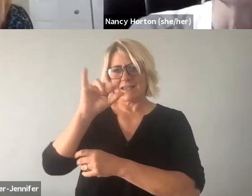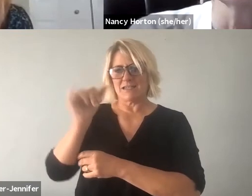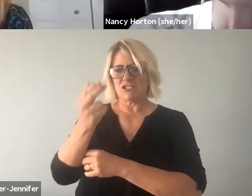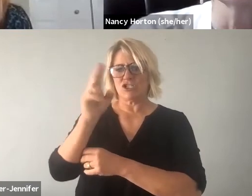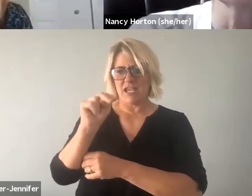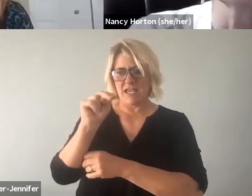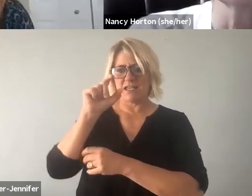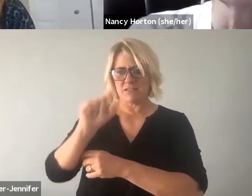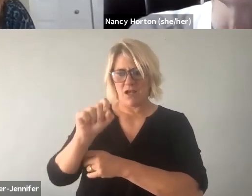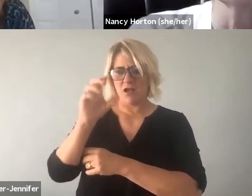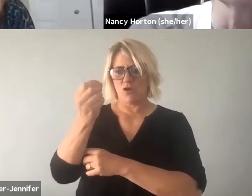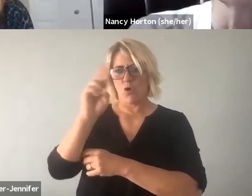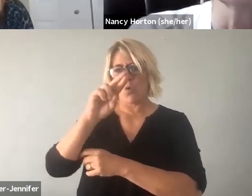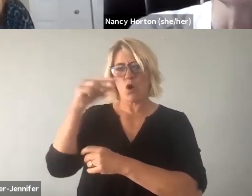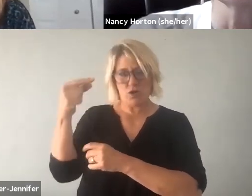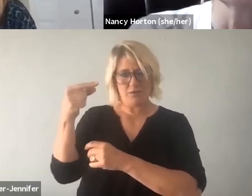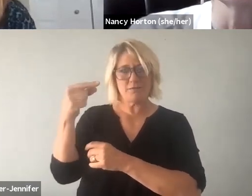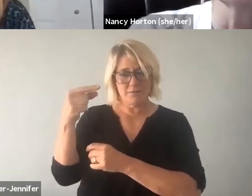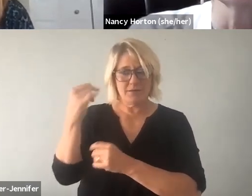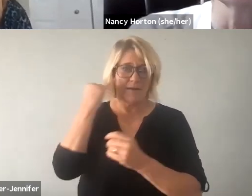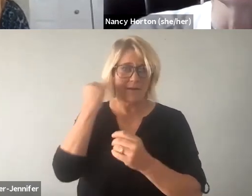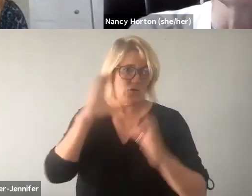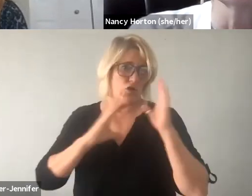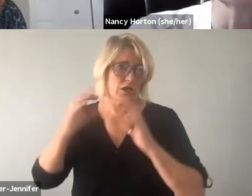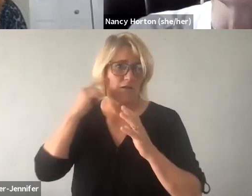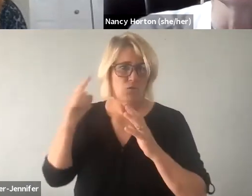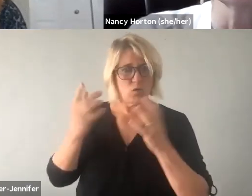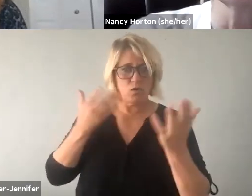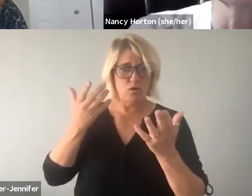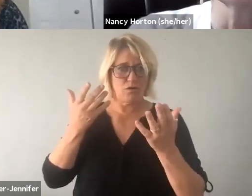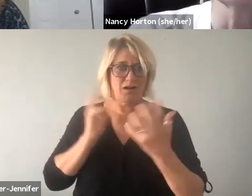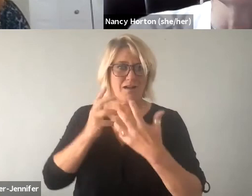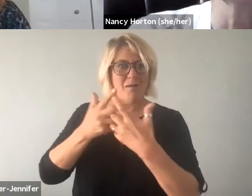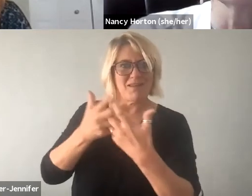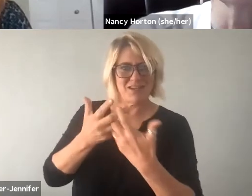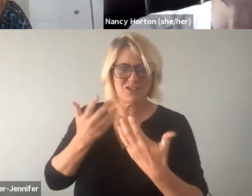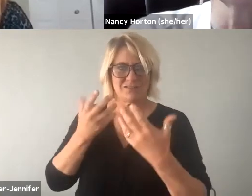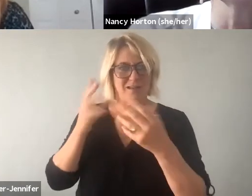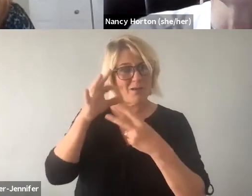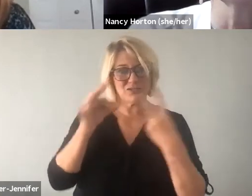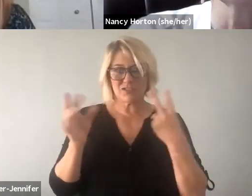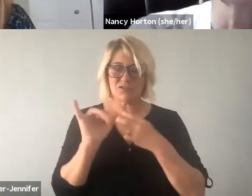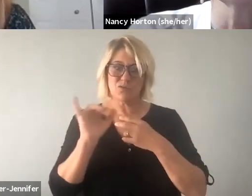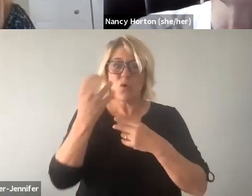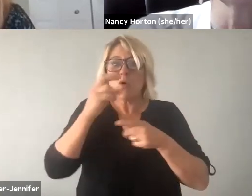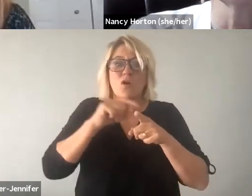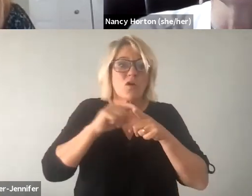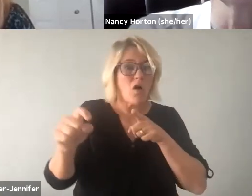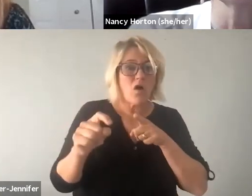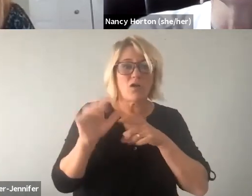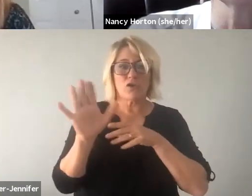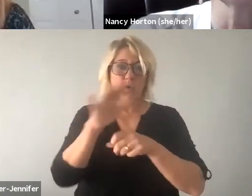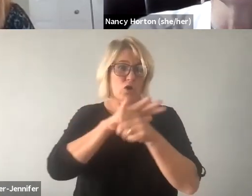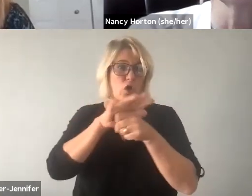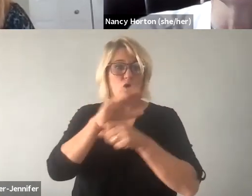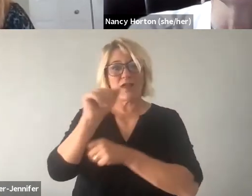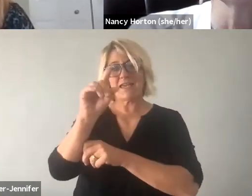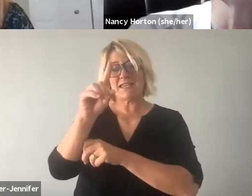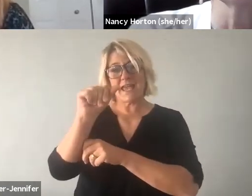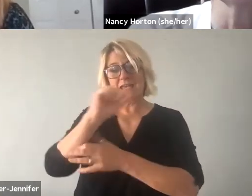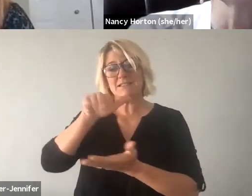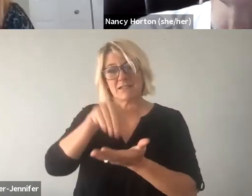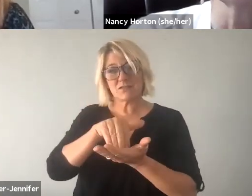wonderful friends at The job